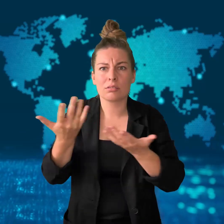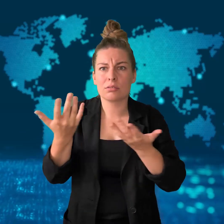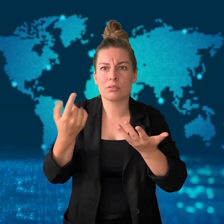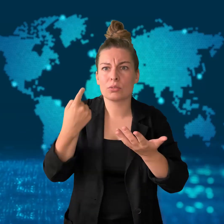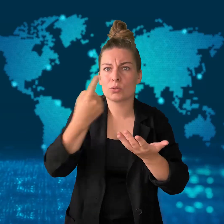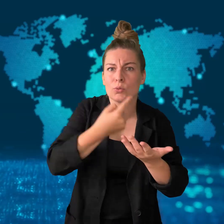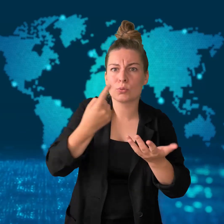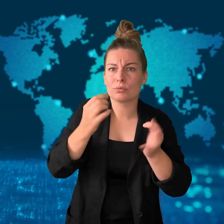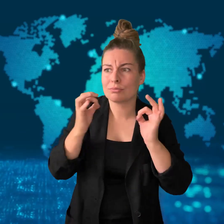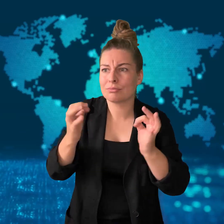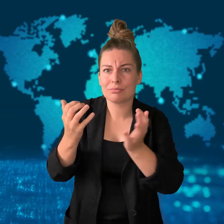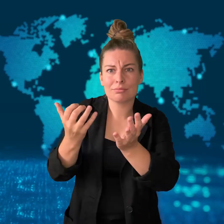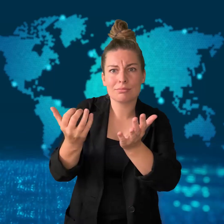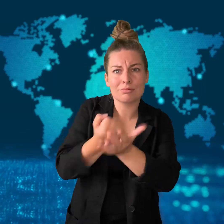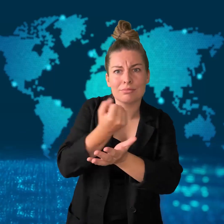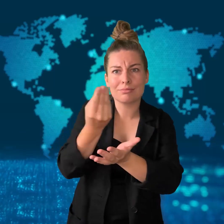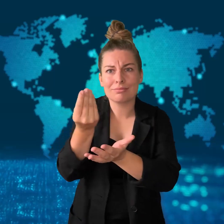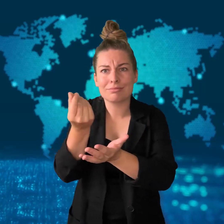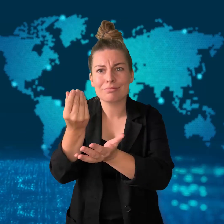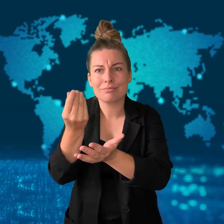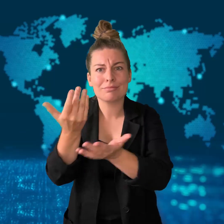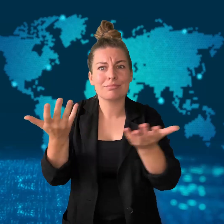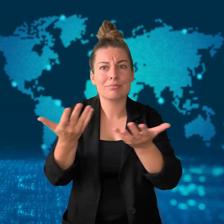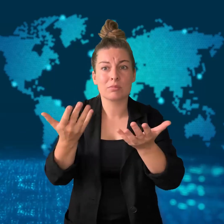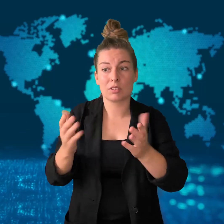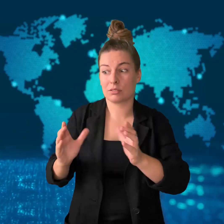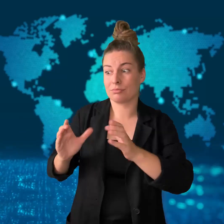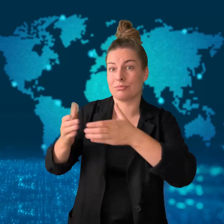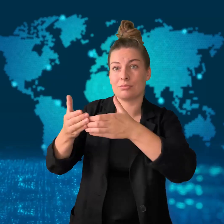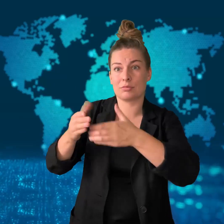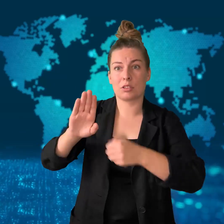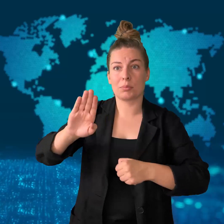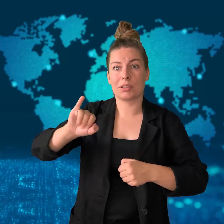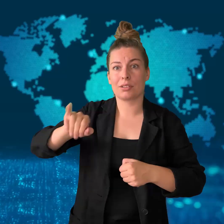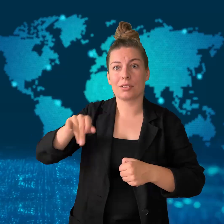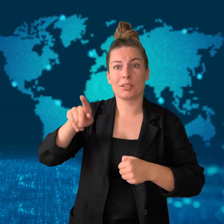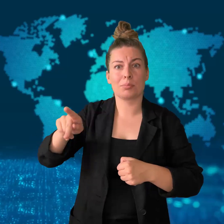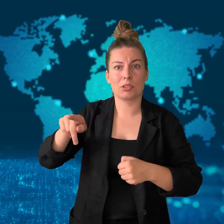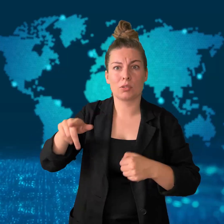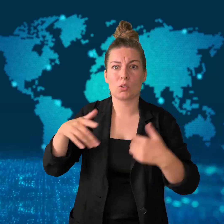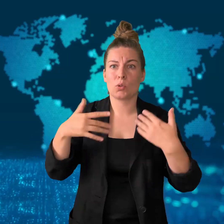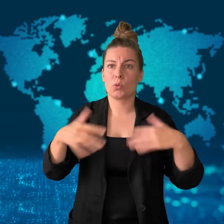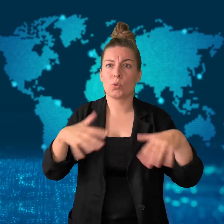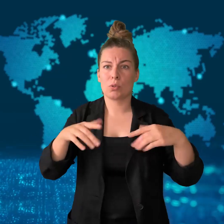they were over who would get credit for the bill.